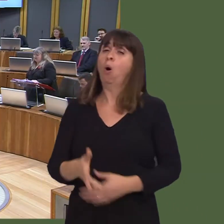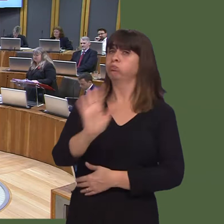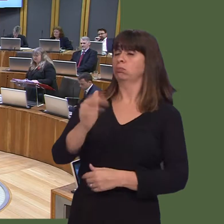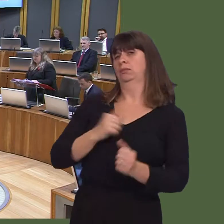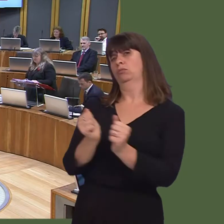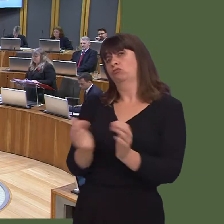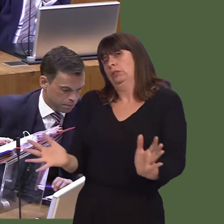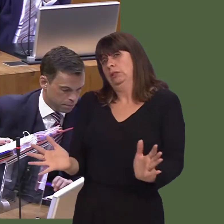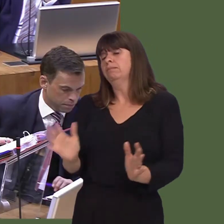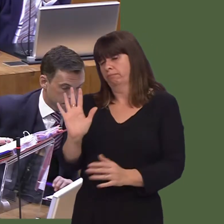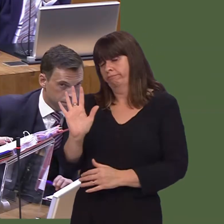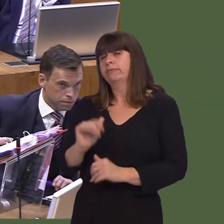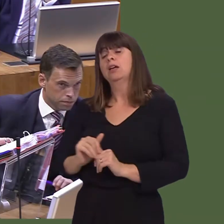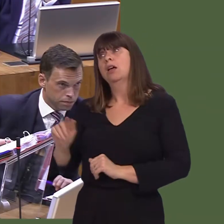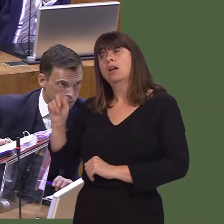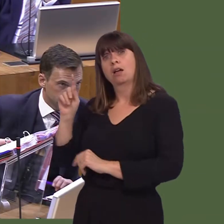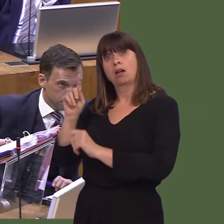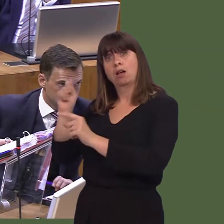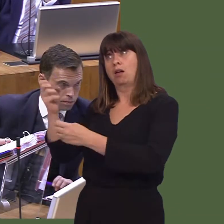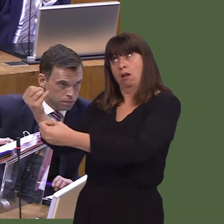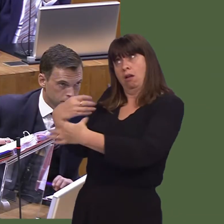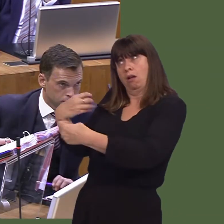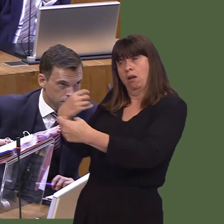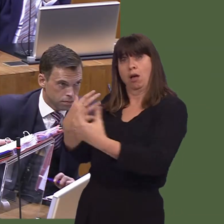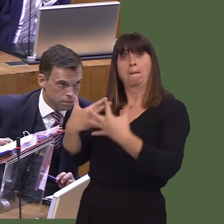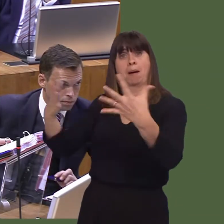The commissioner provided evidence to the public inquiry, we have the report, it's with